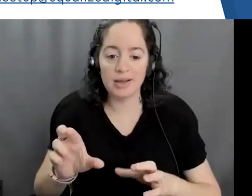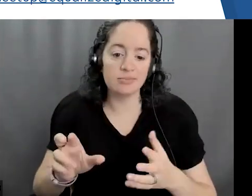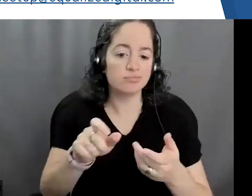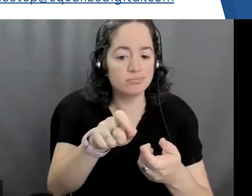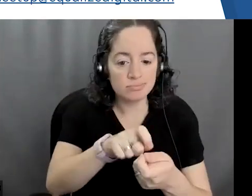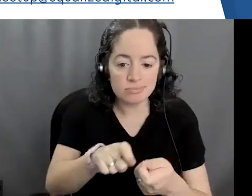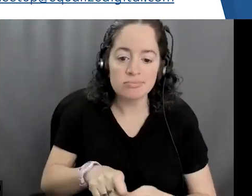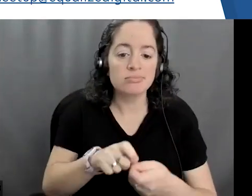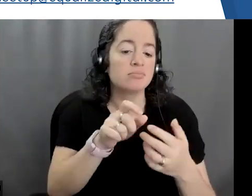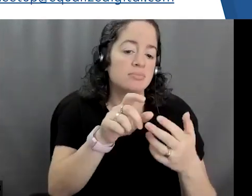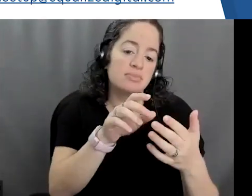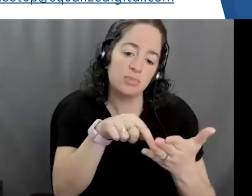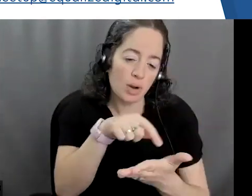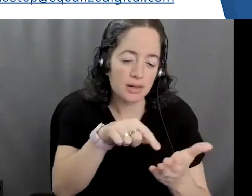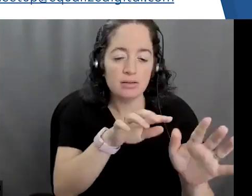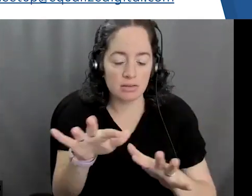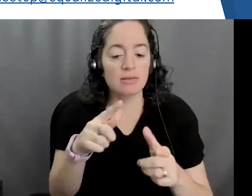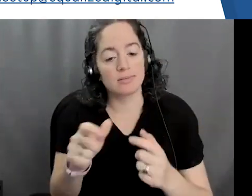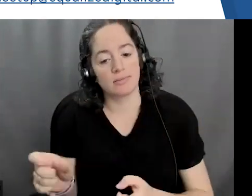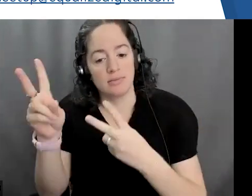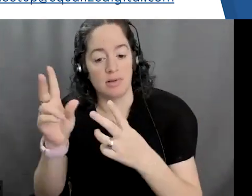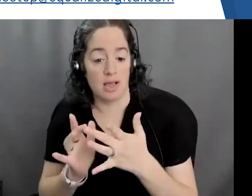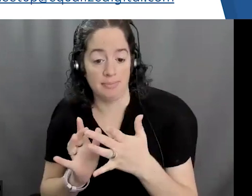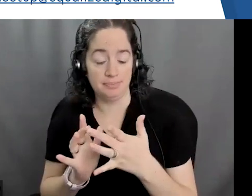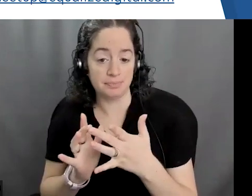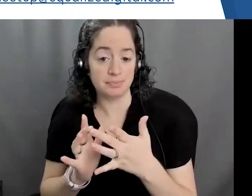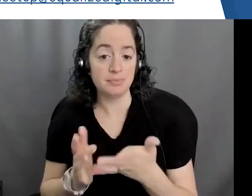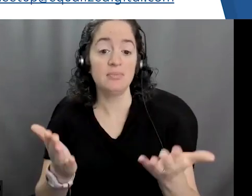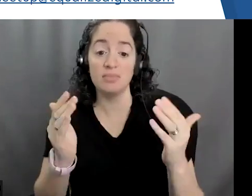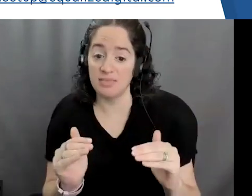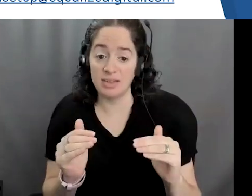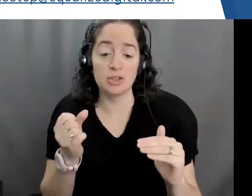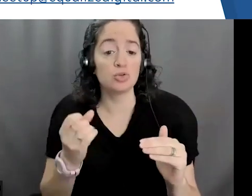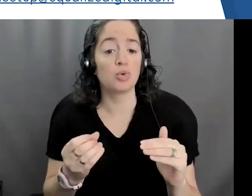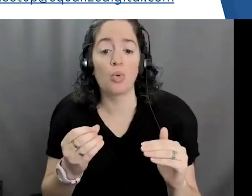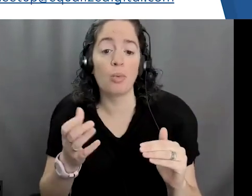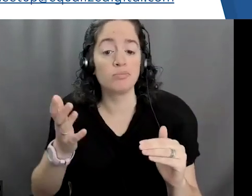You can find both upcoming events and past recordings in one place